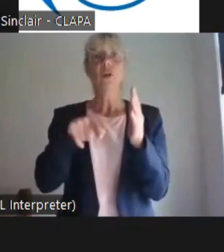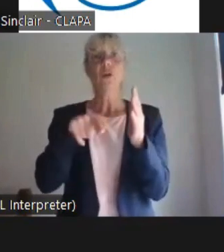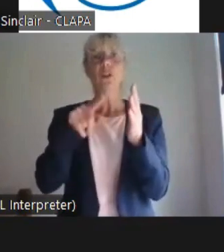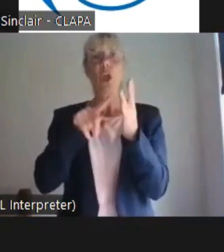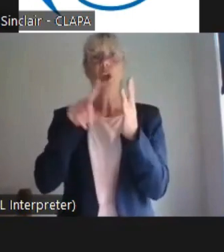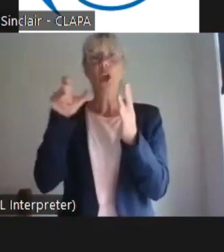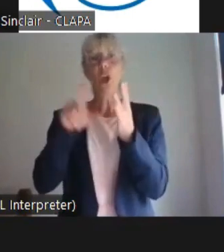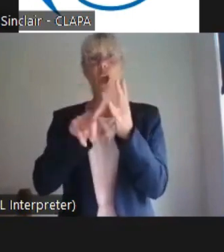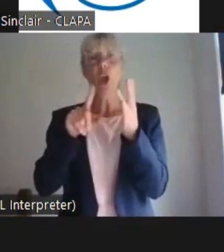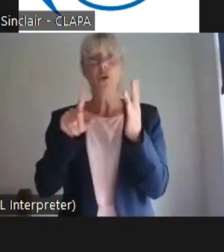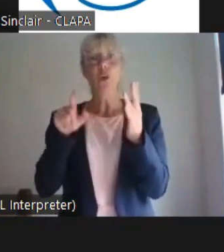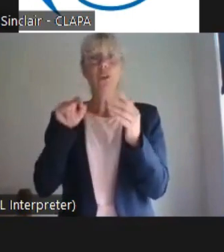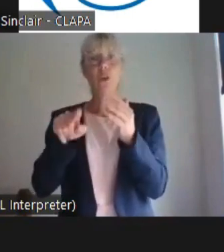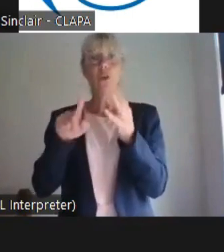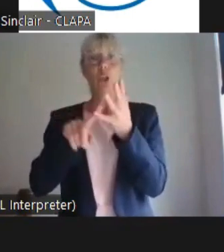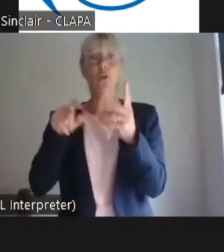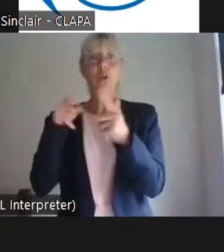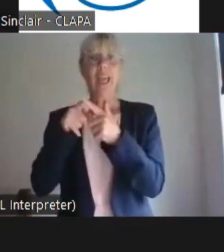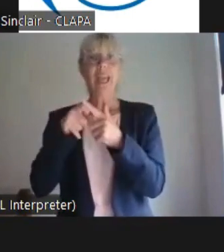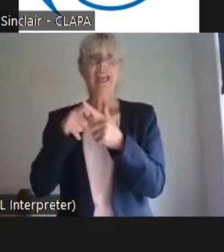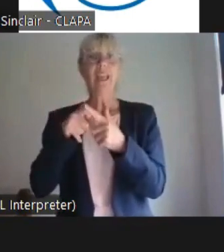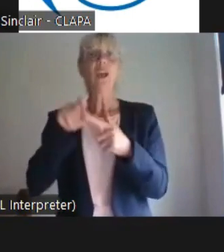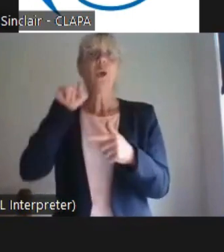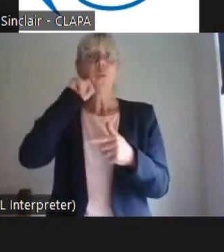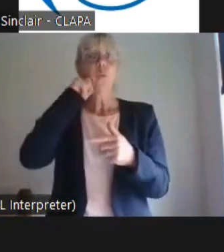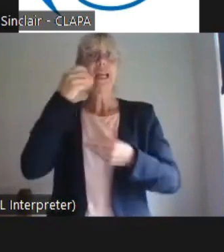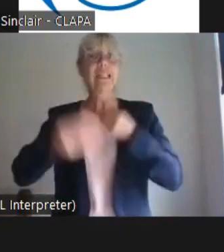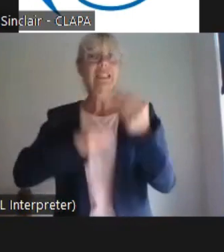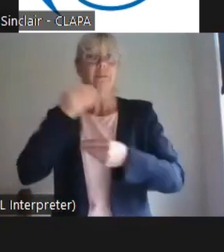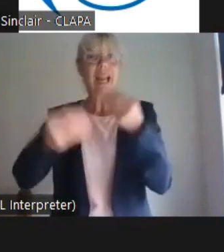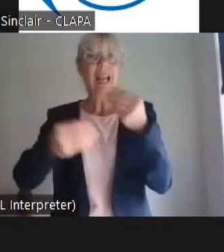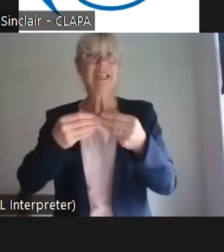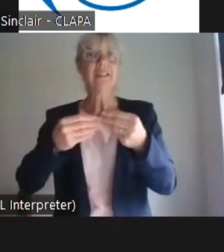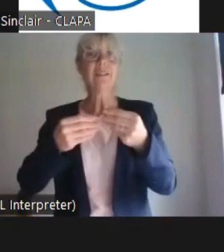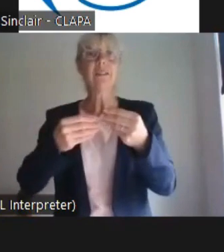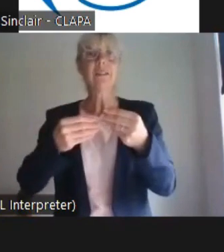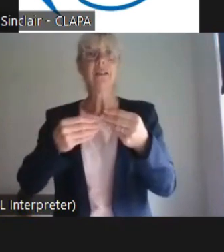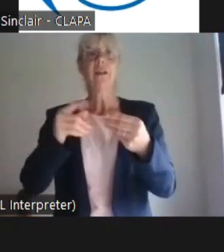of Milestones to expect your child to get to um at certain ages so that's quite useful as well